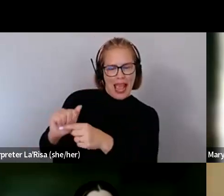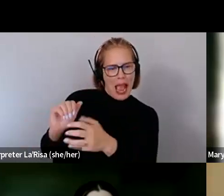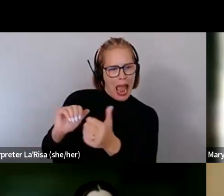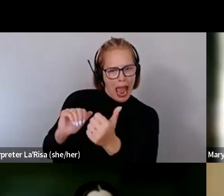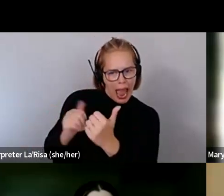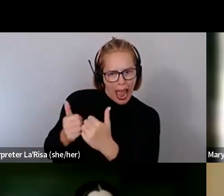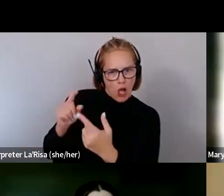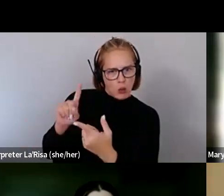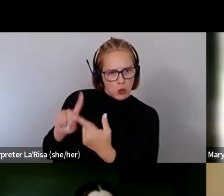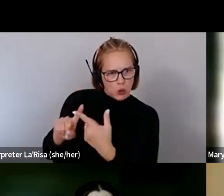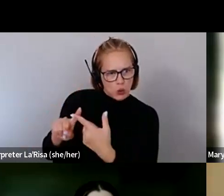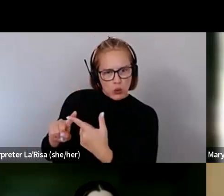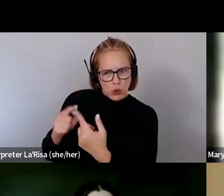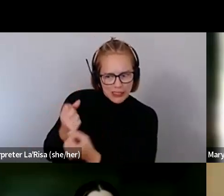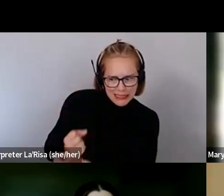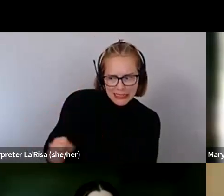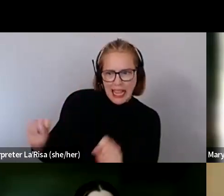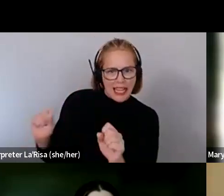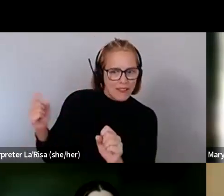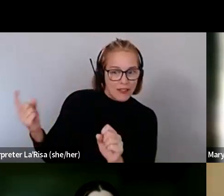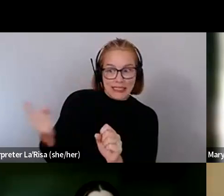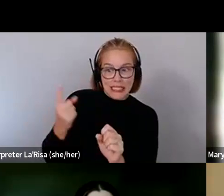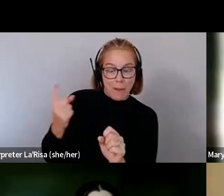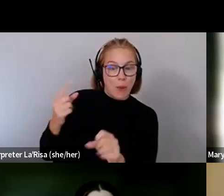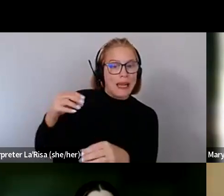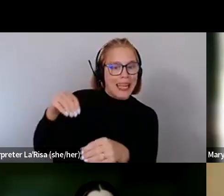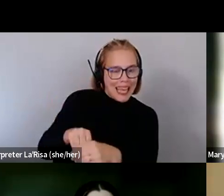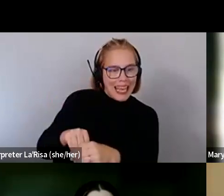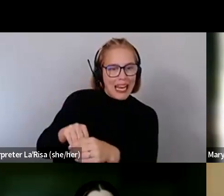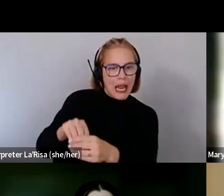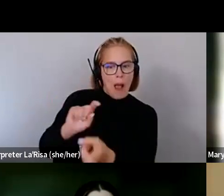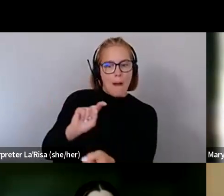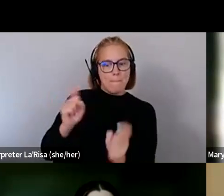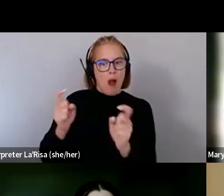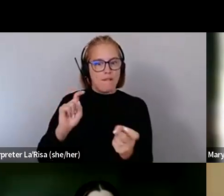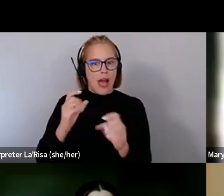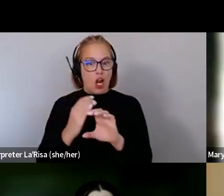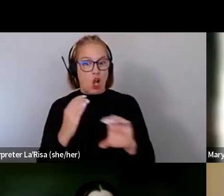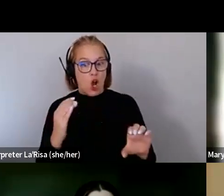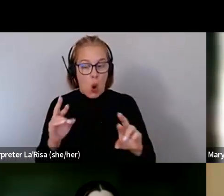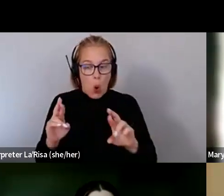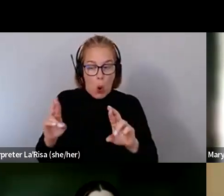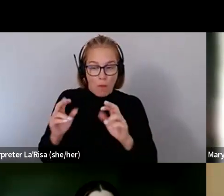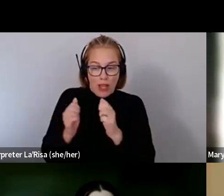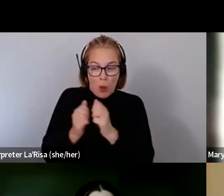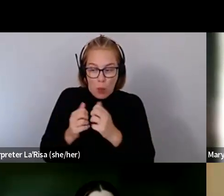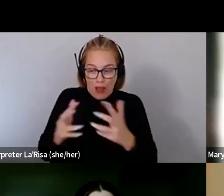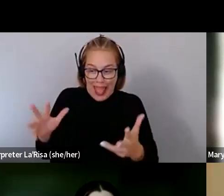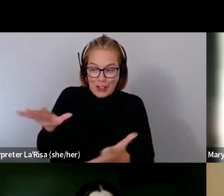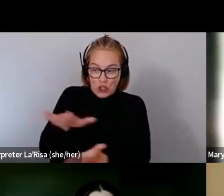doing our first car show, but we are also doing first responders training